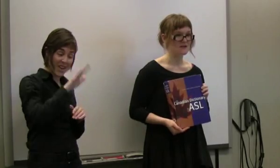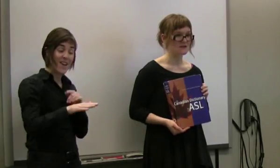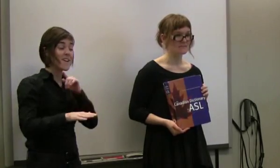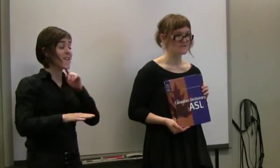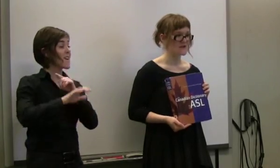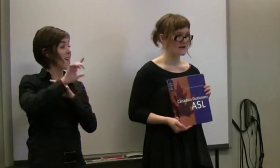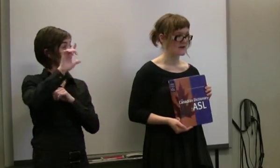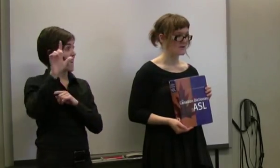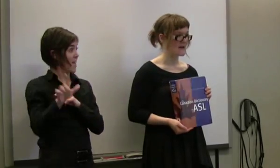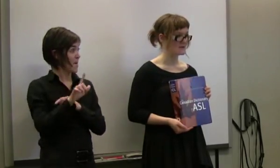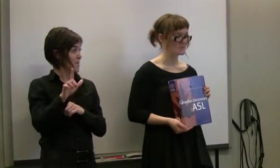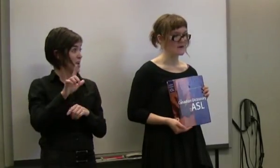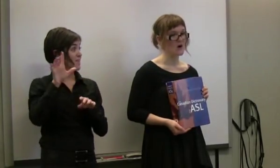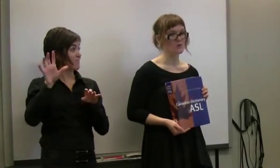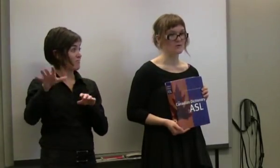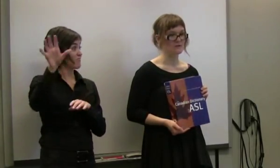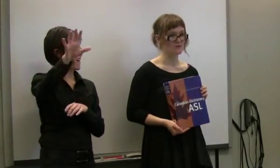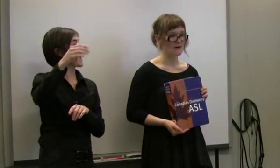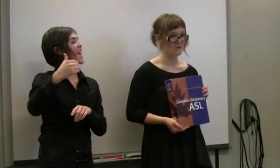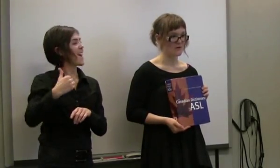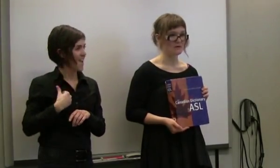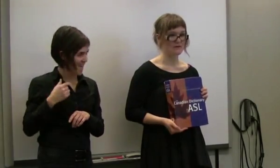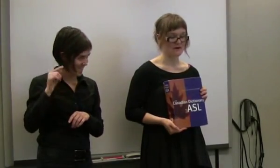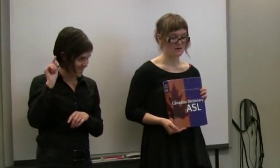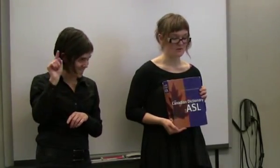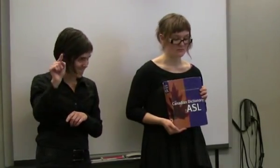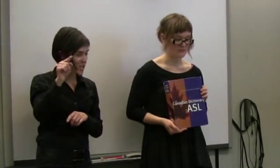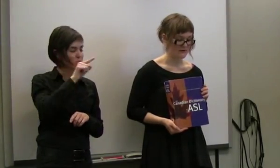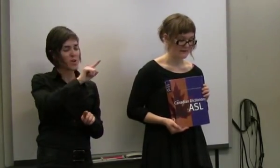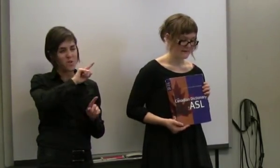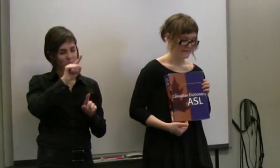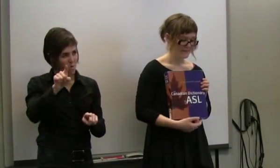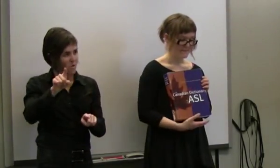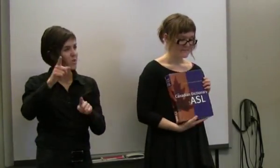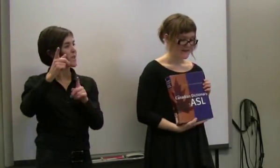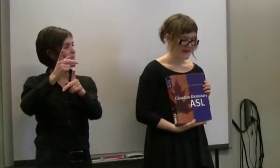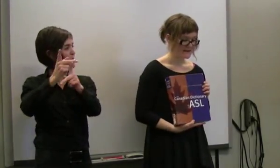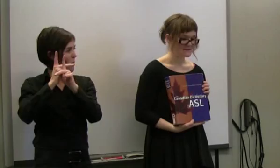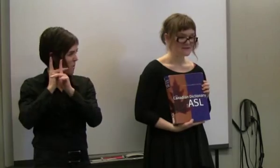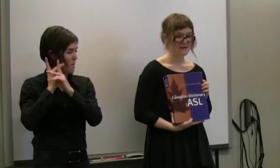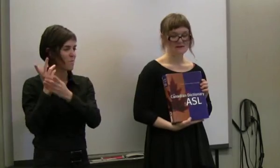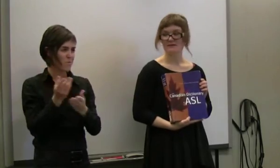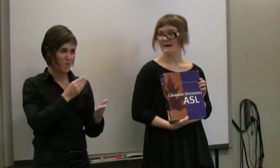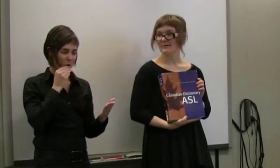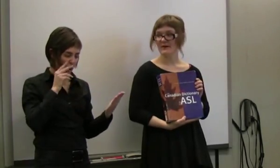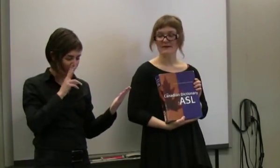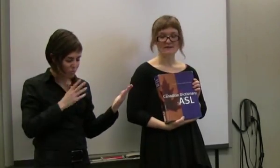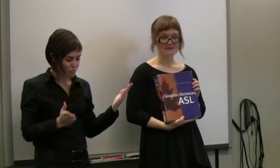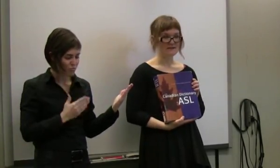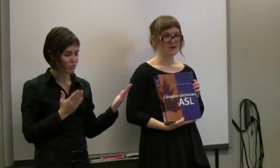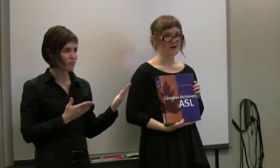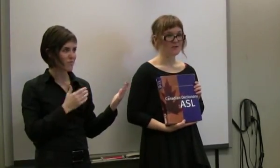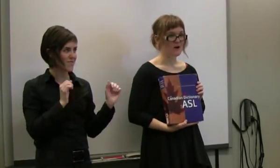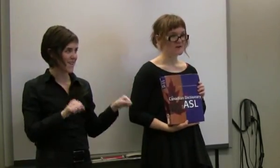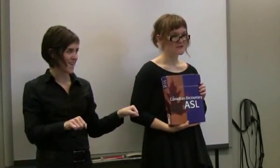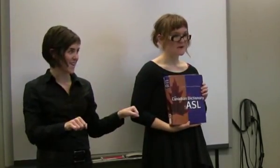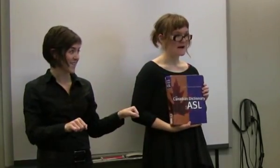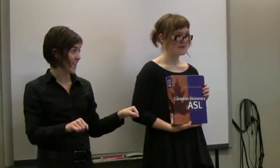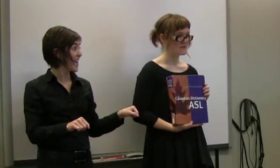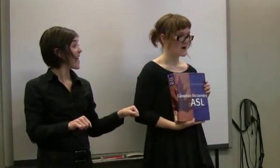copies of this that you can borrow. Librarians in Ottawa also have copies